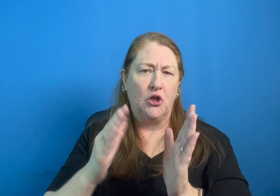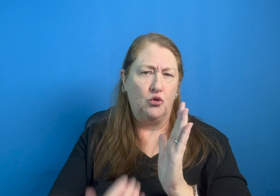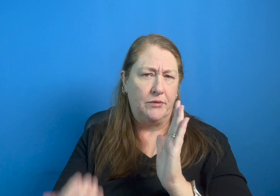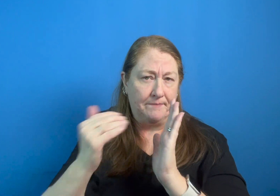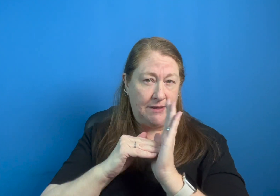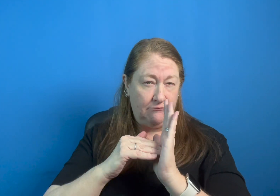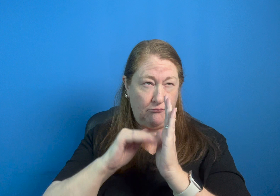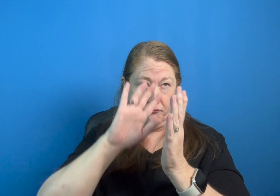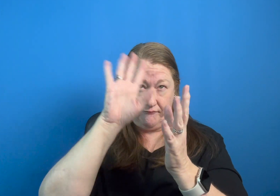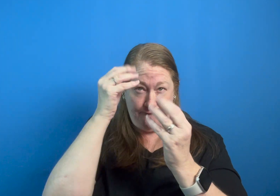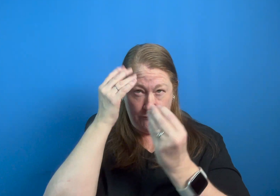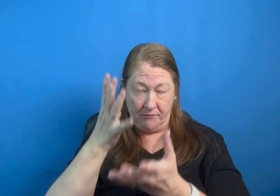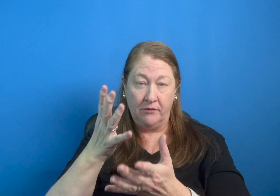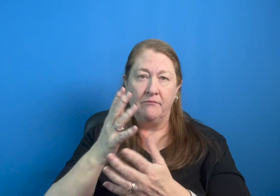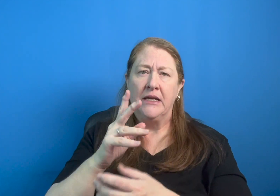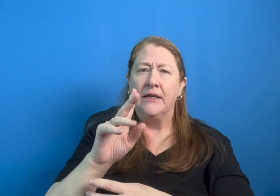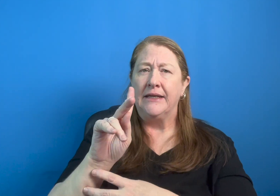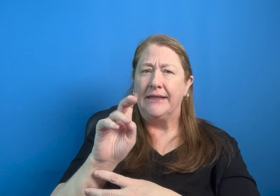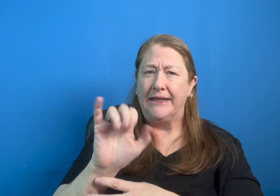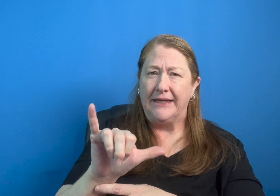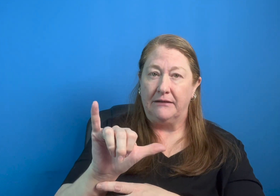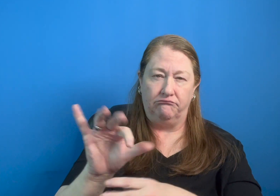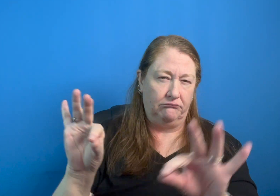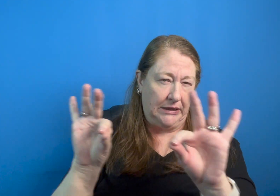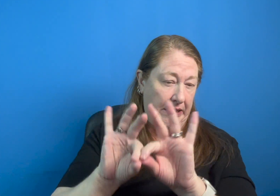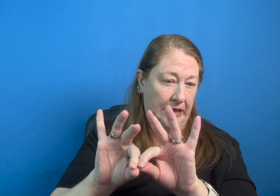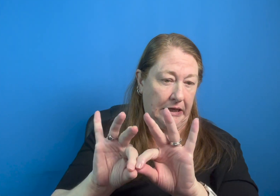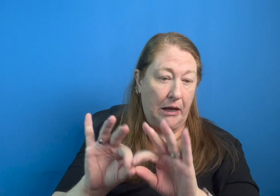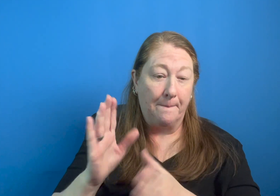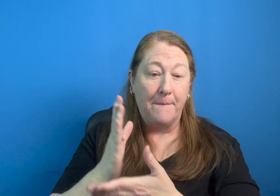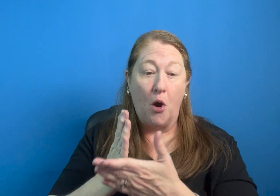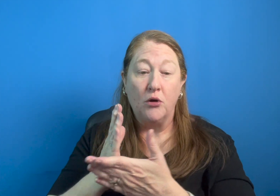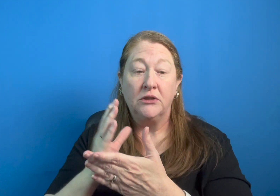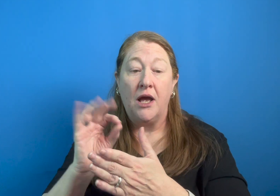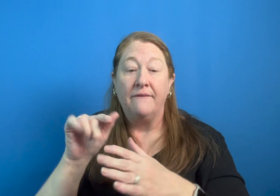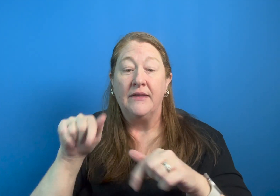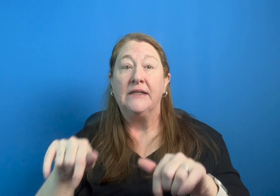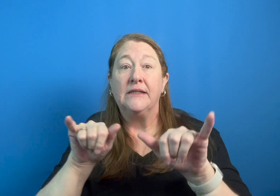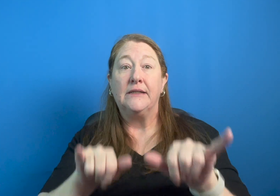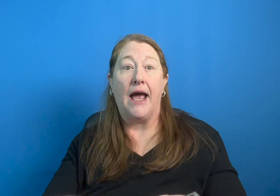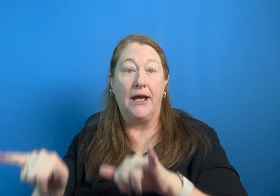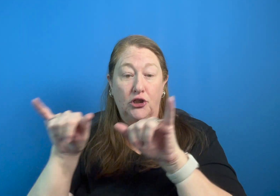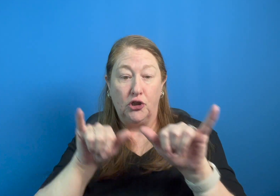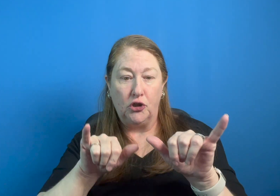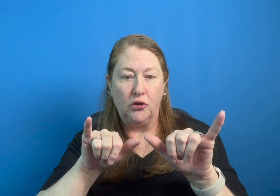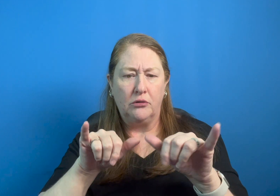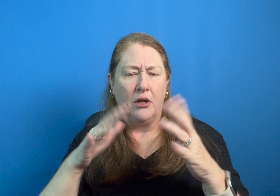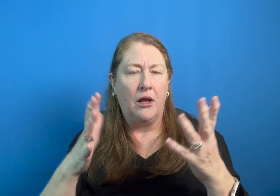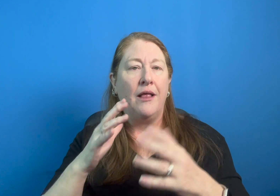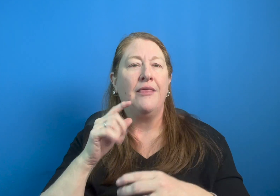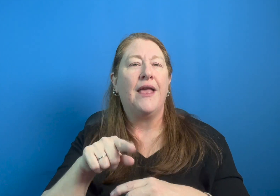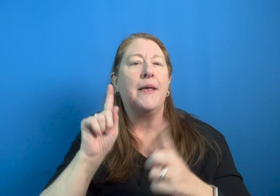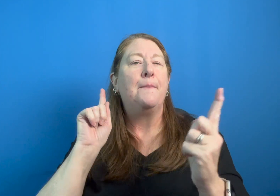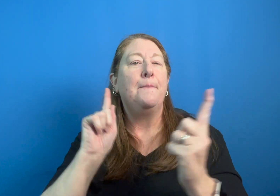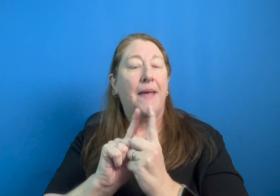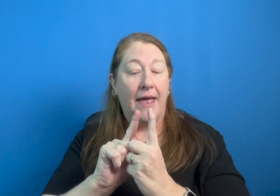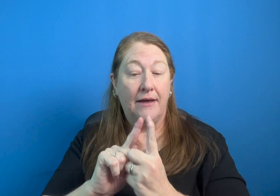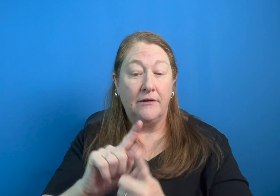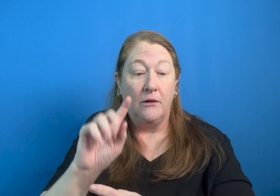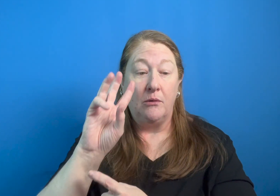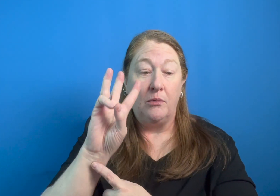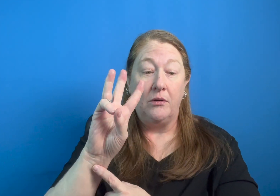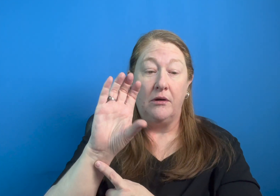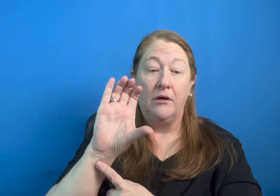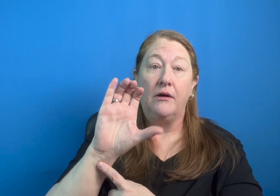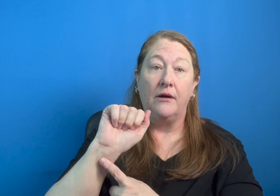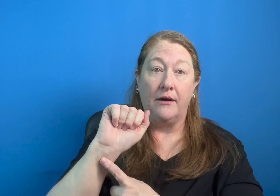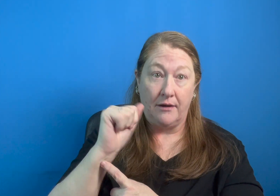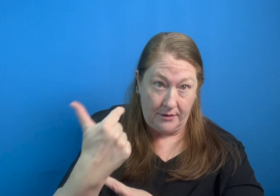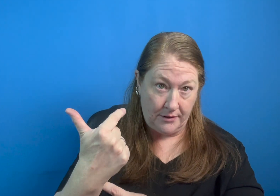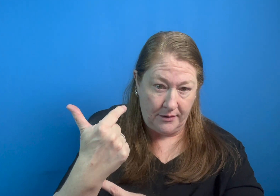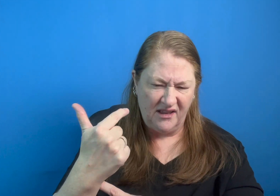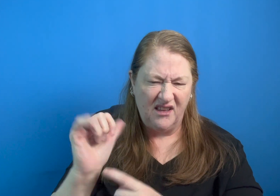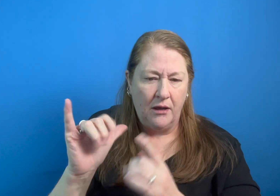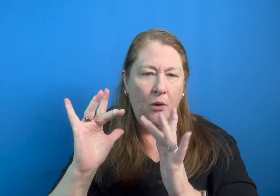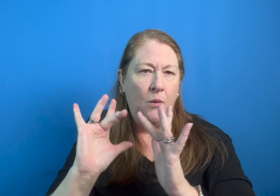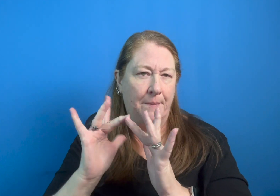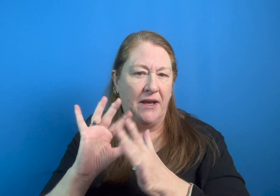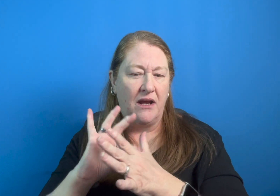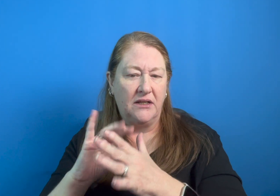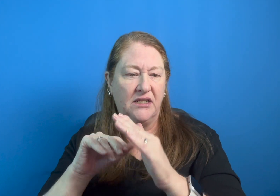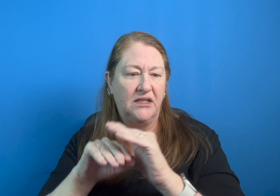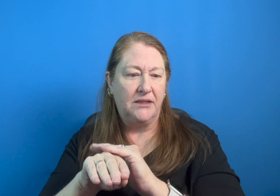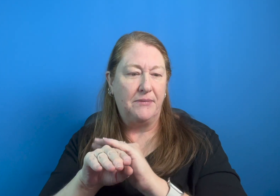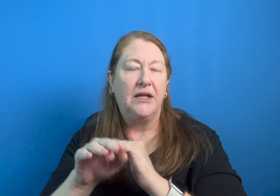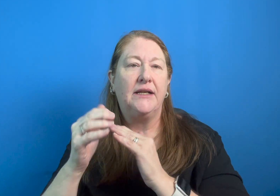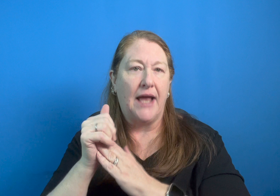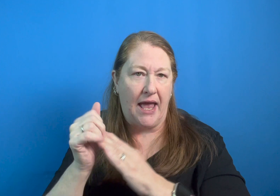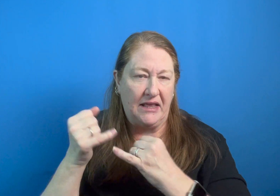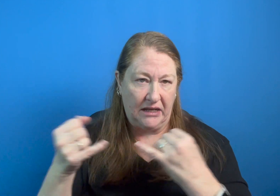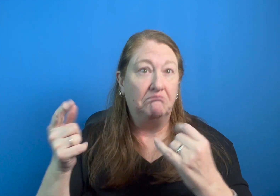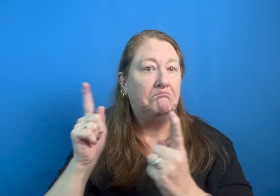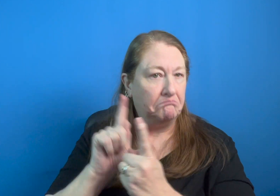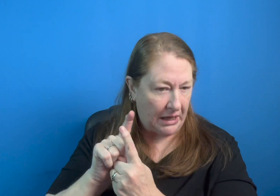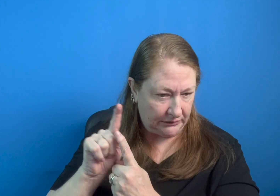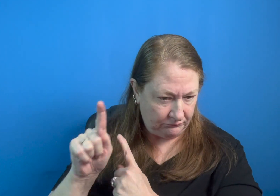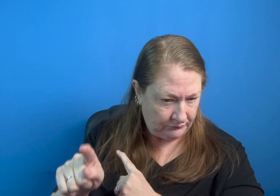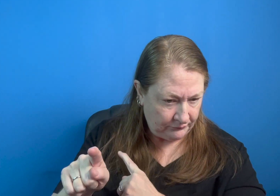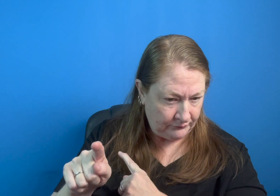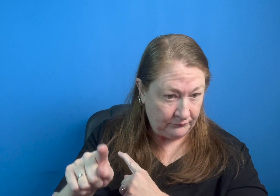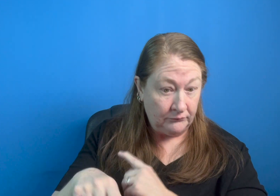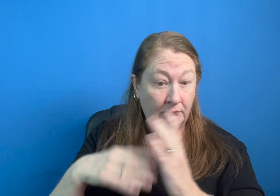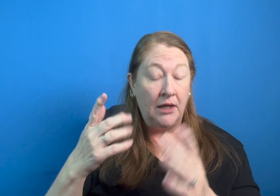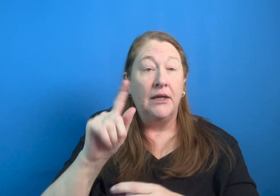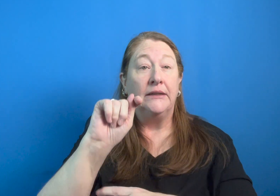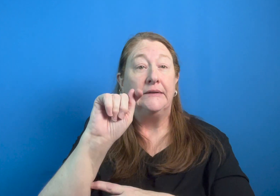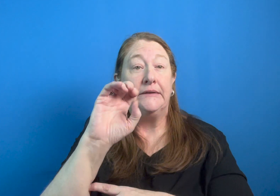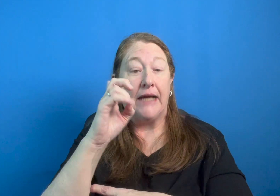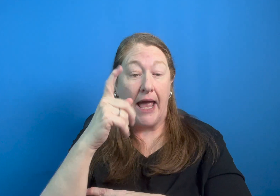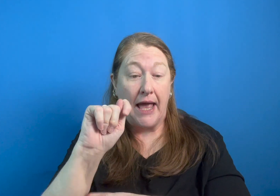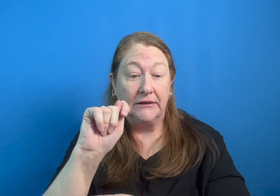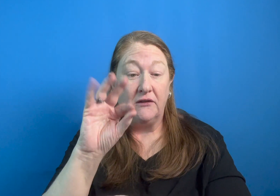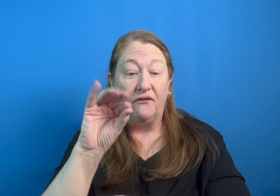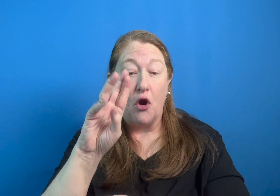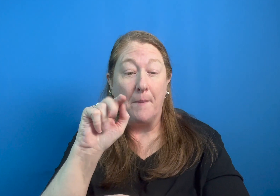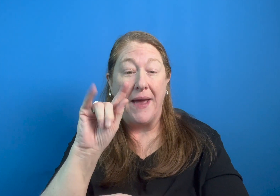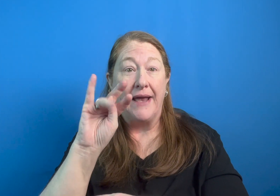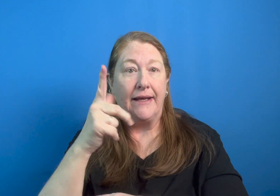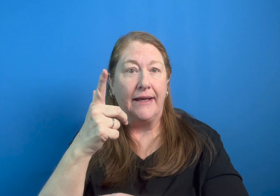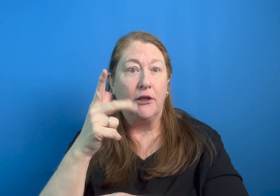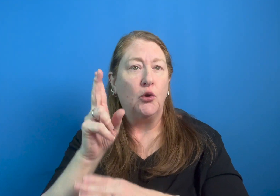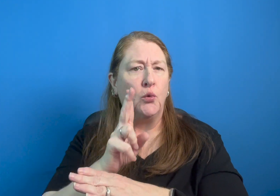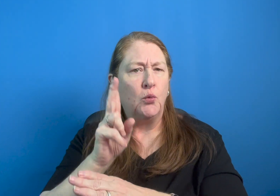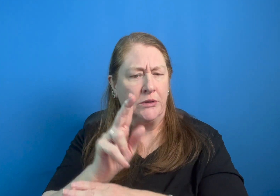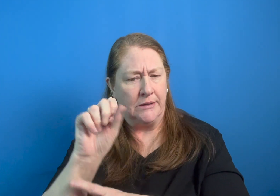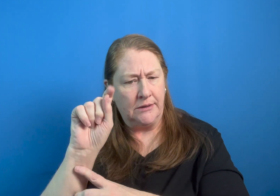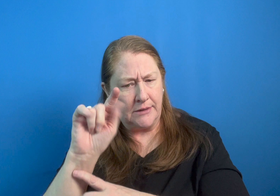To recap, the key parts of this standard are that they meet Web Content Accessibility Guidelines (WCAG), Text-formatting using